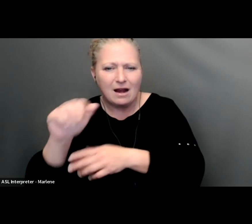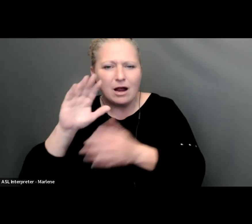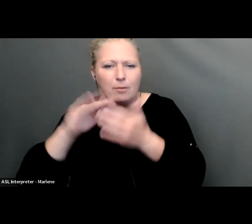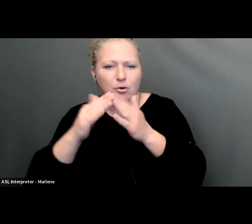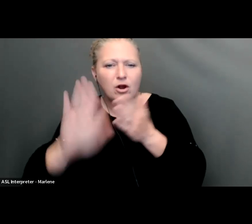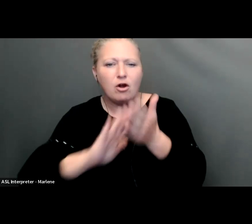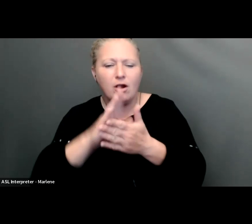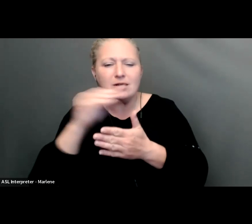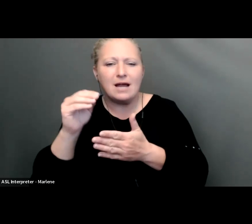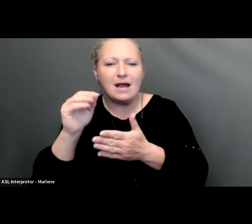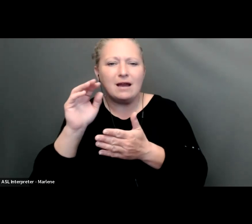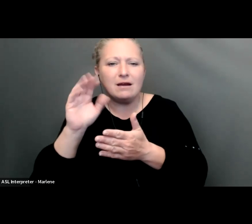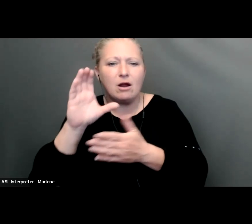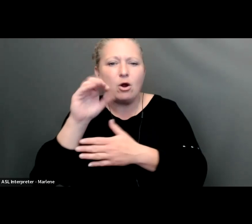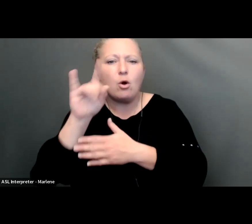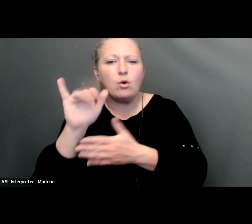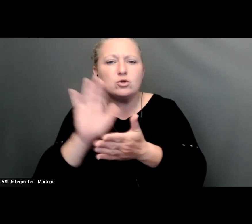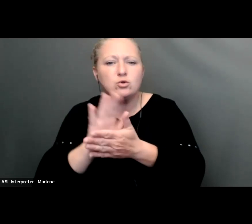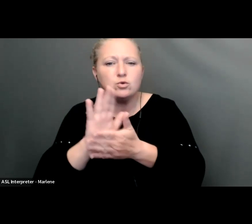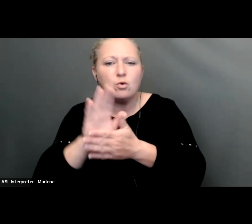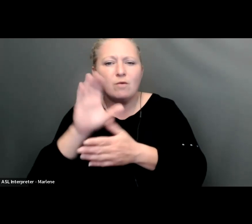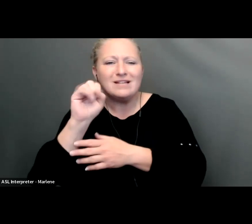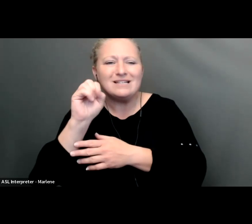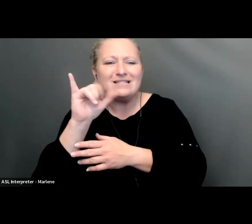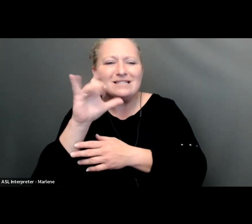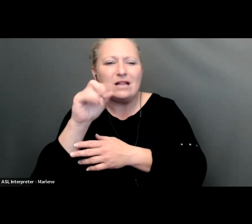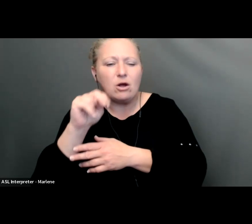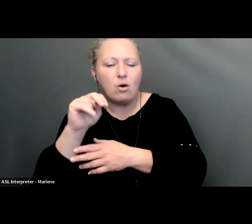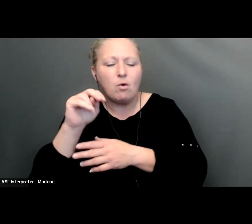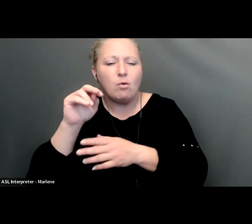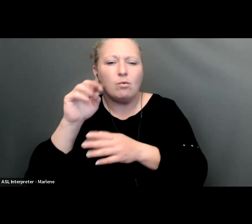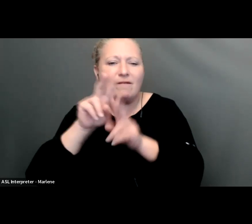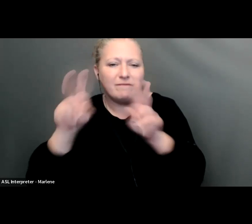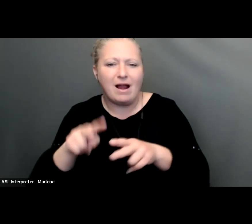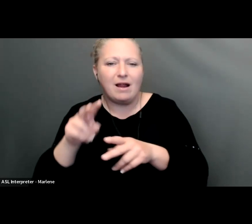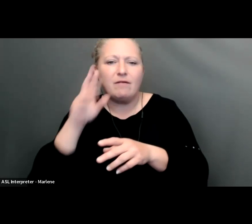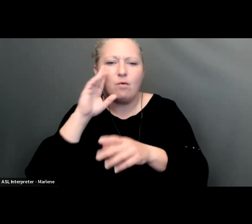School Qwaisar Silicon Valley to train students to be full stack web developers. It is a not for